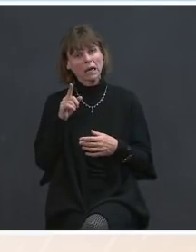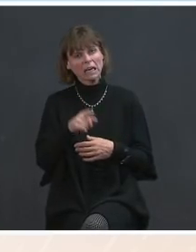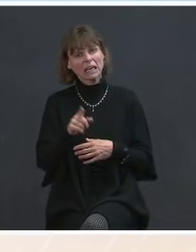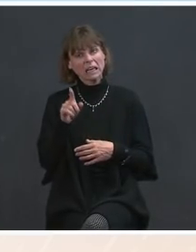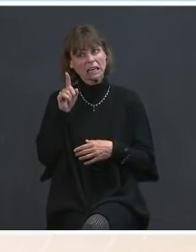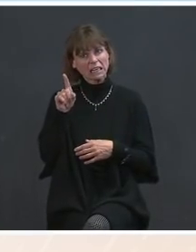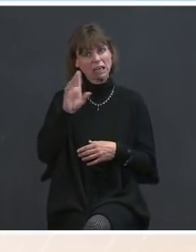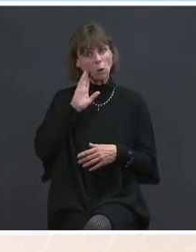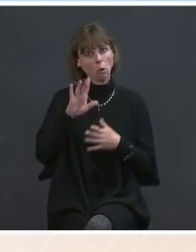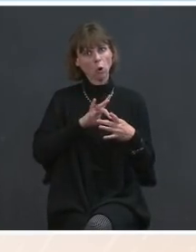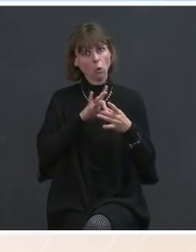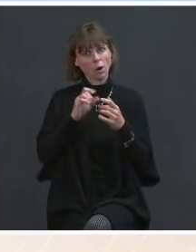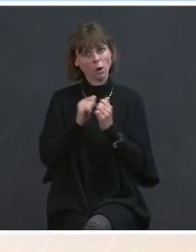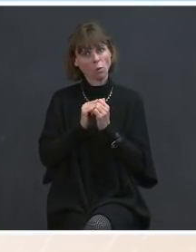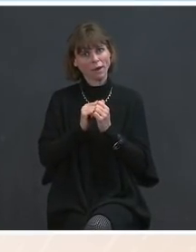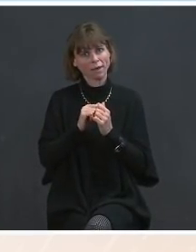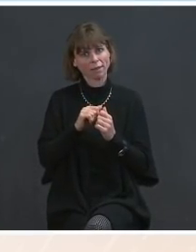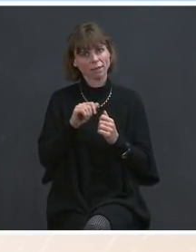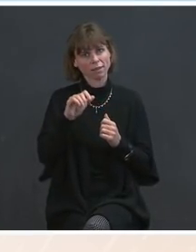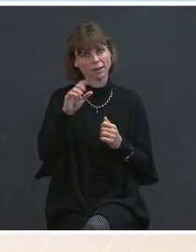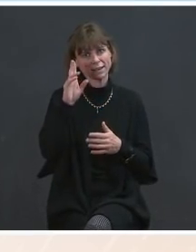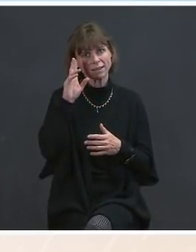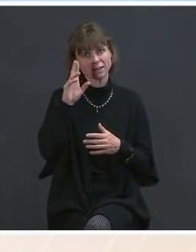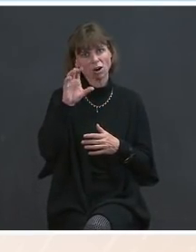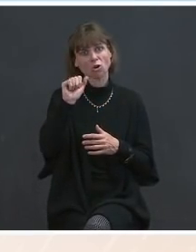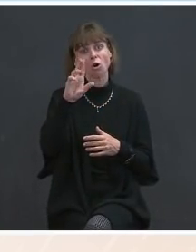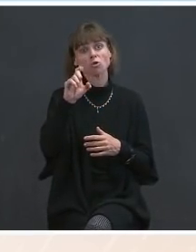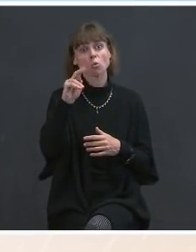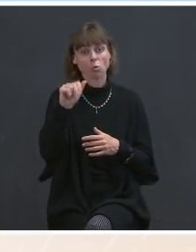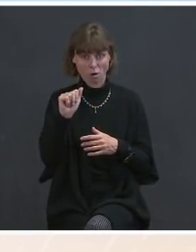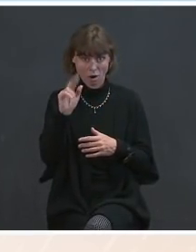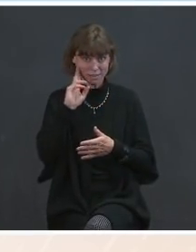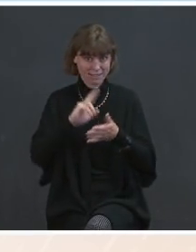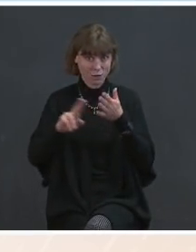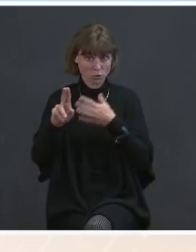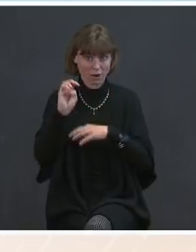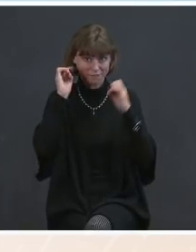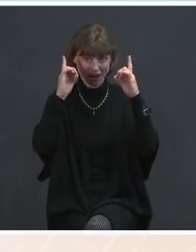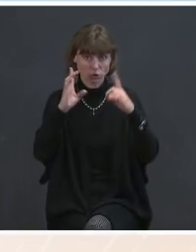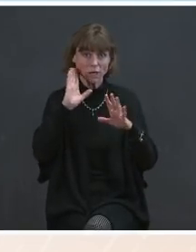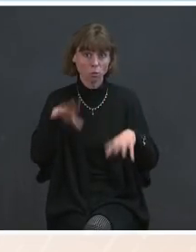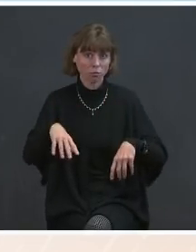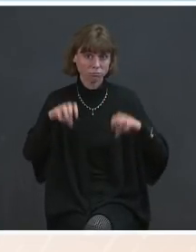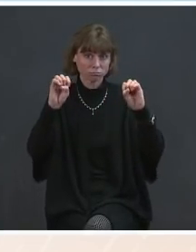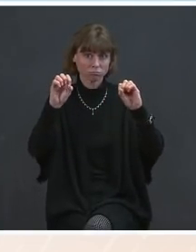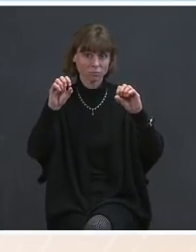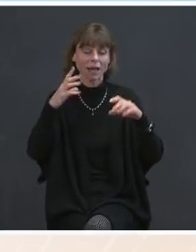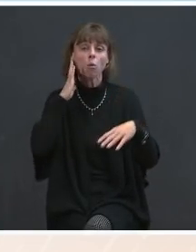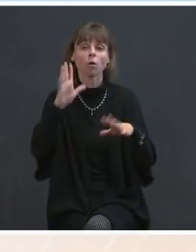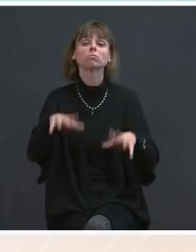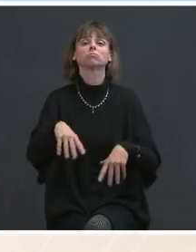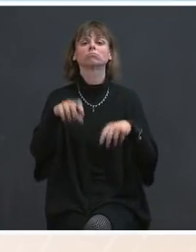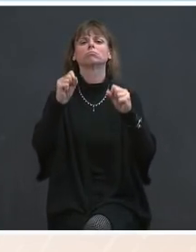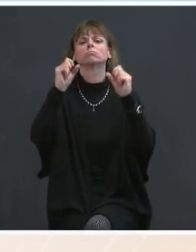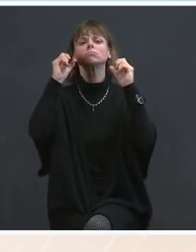with the Secretary of Education, Secretary Cardona, who's going to be holding an education summit soon. I believe it might be next week.